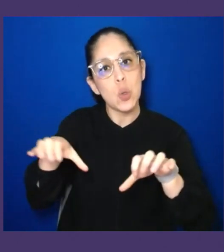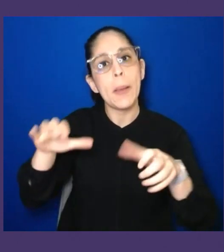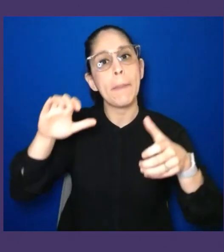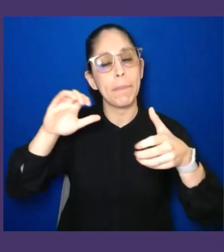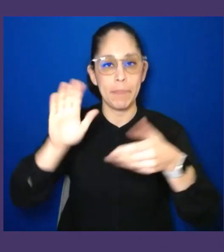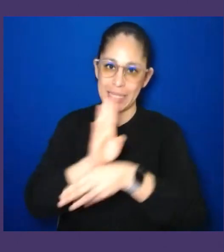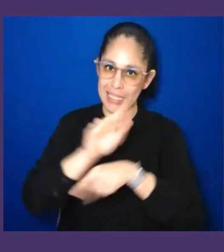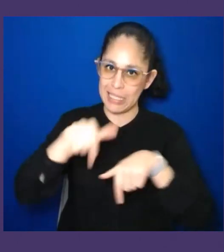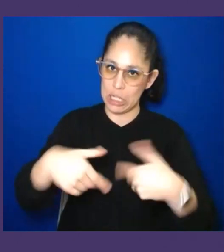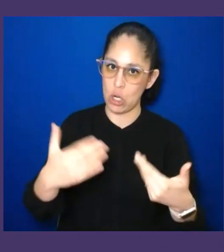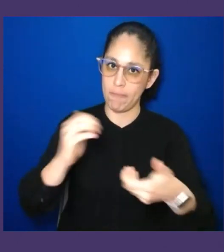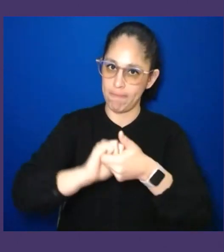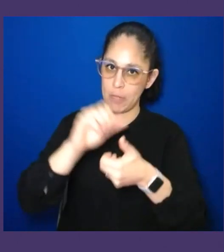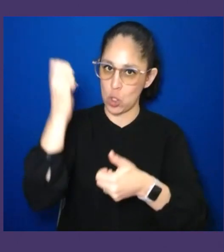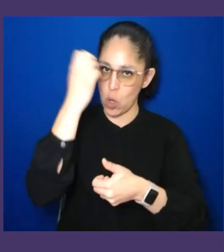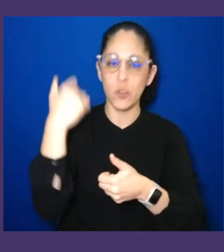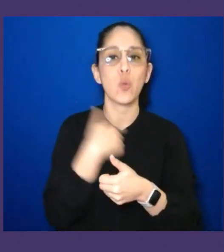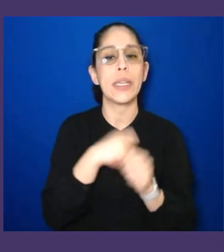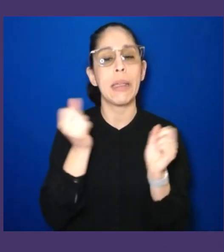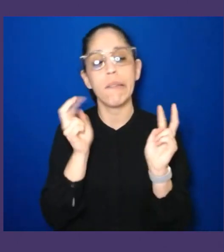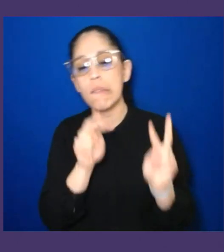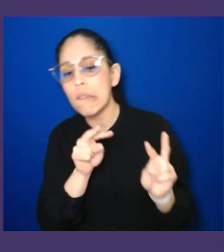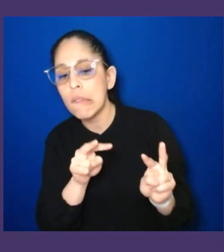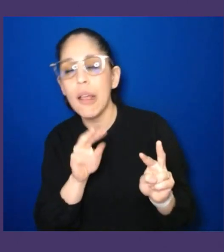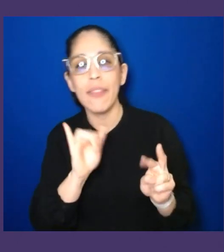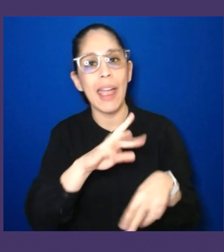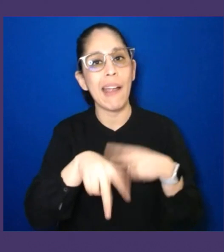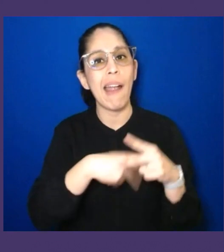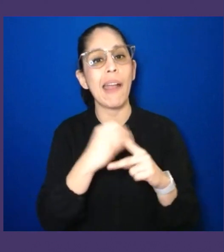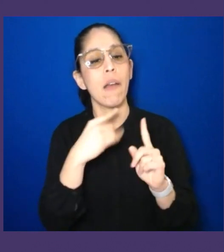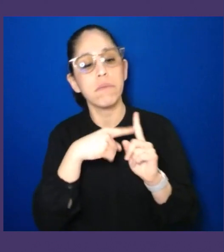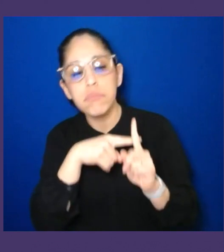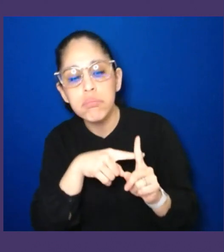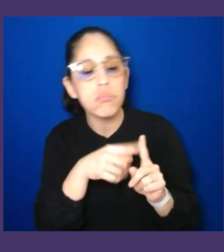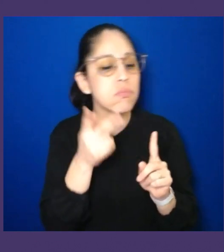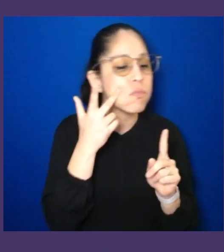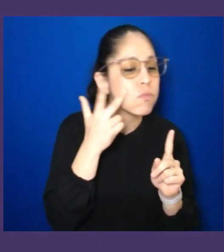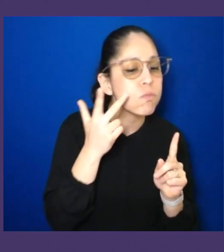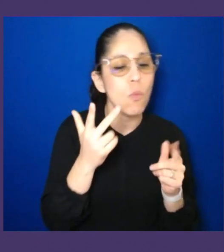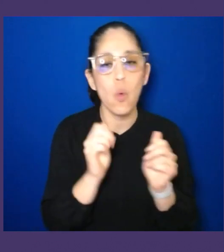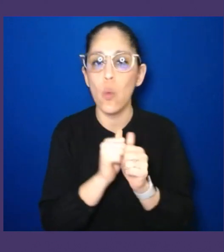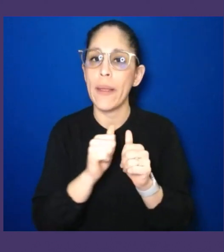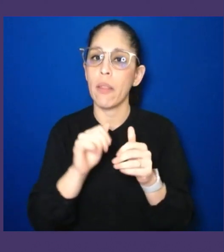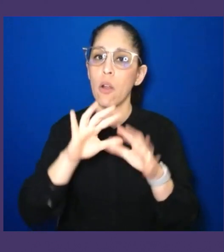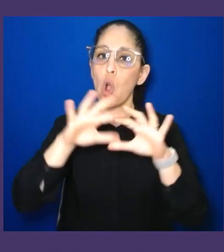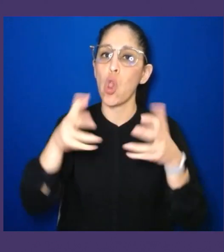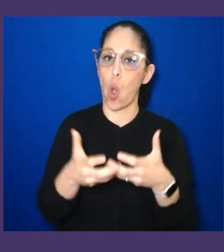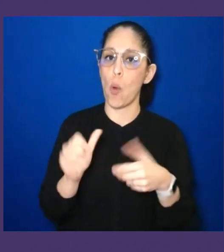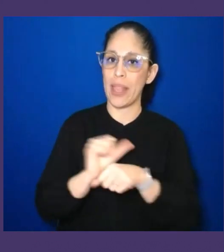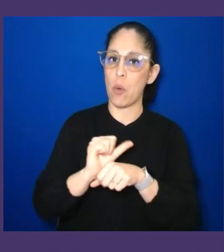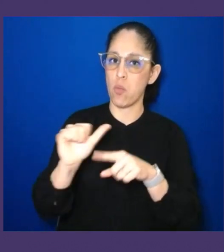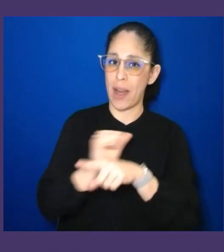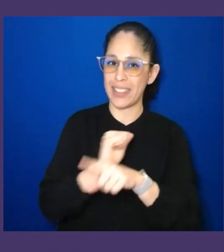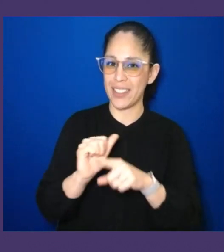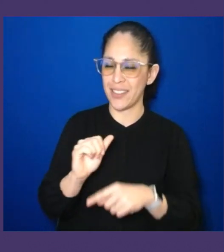that we can keep an eye on as a moving target over the next few years for global labor practices. Jordan, why are you smiling so hard?